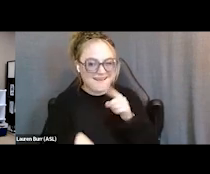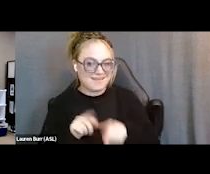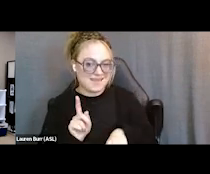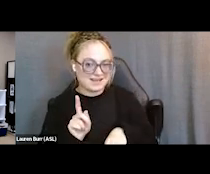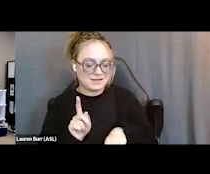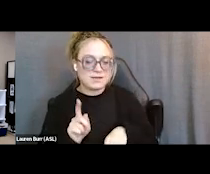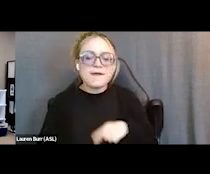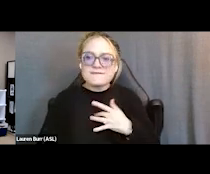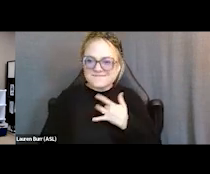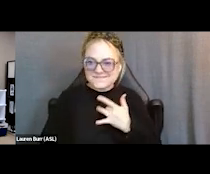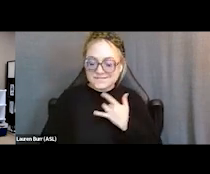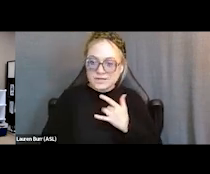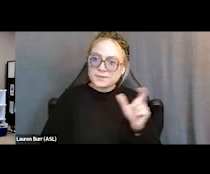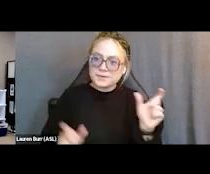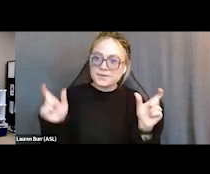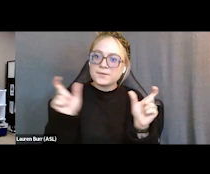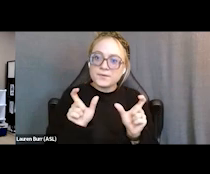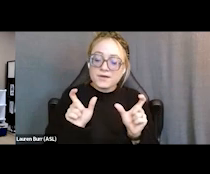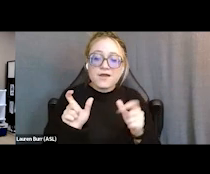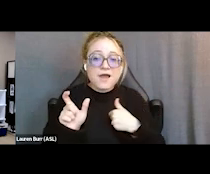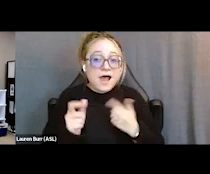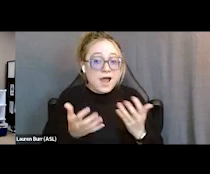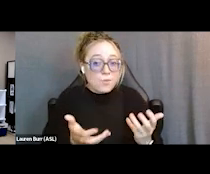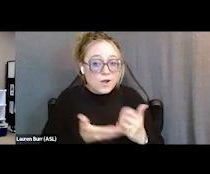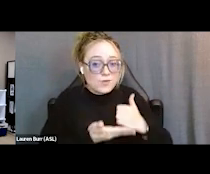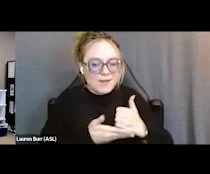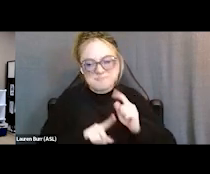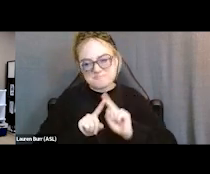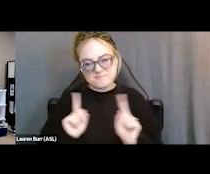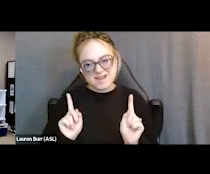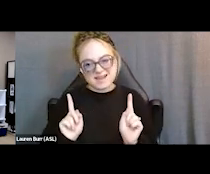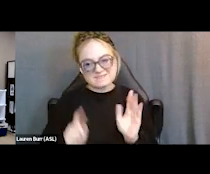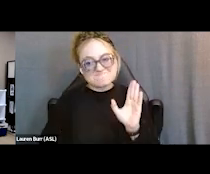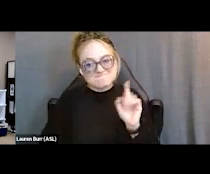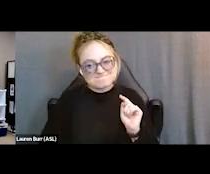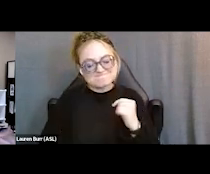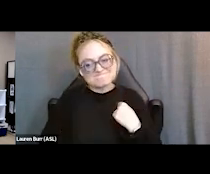it takes away from the first part of the sentence, like you would love to help them but you can't.